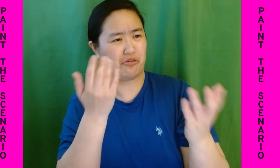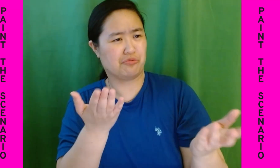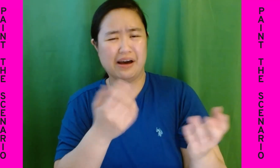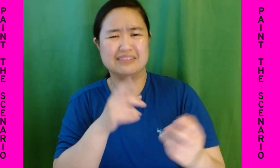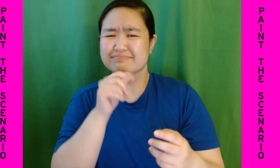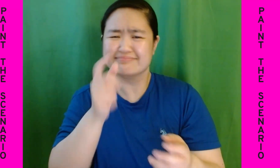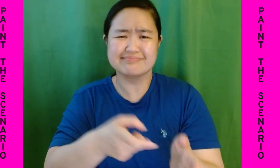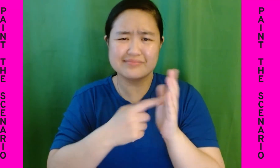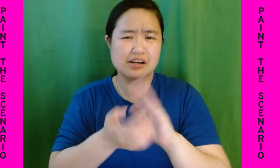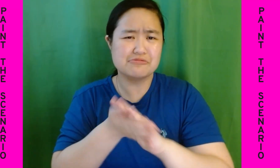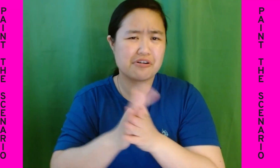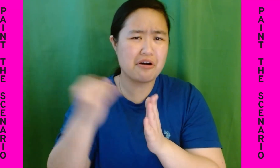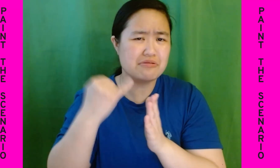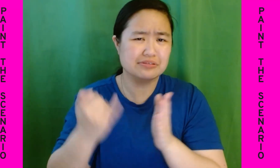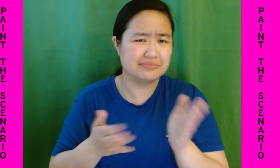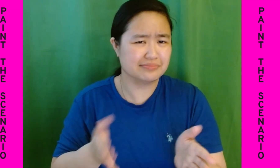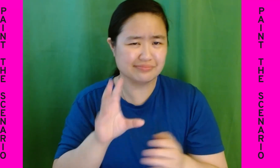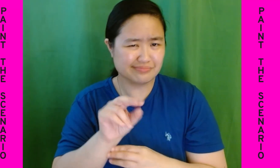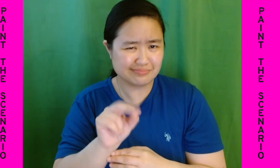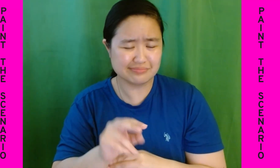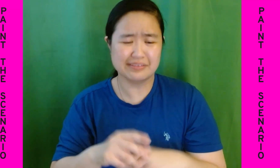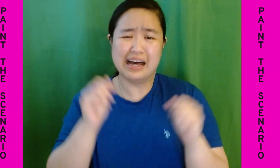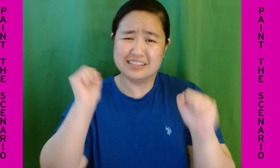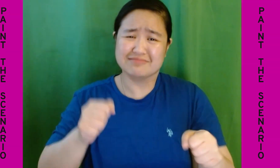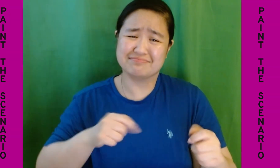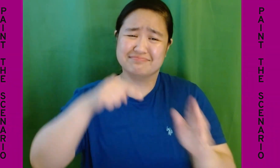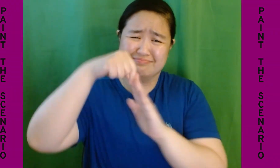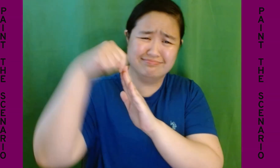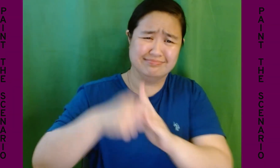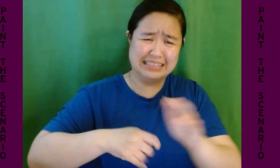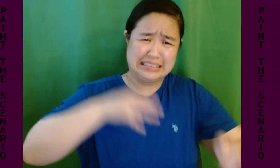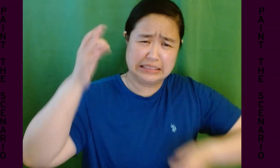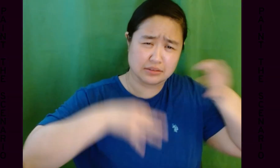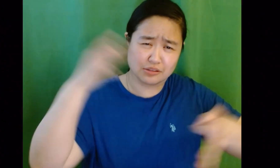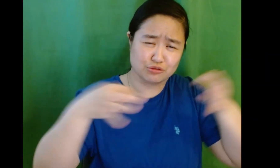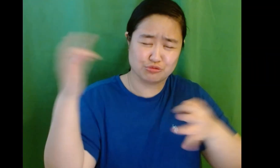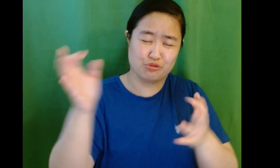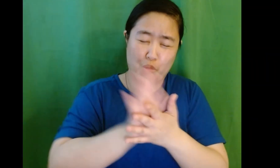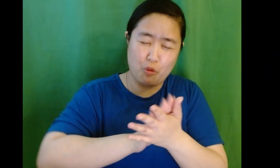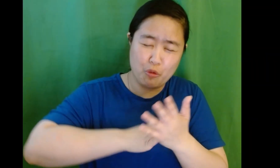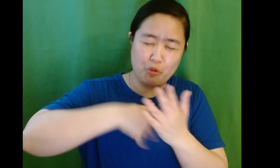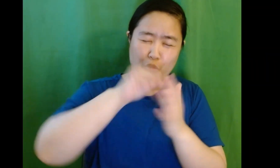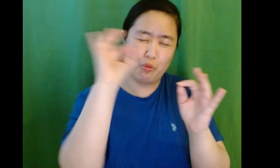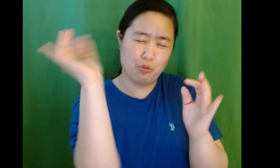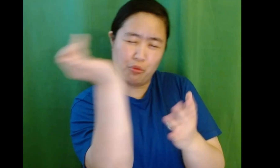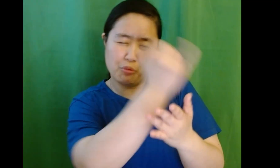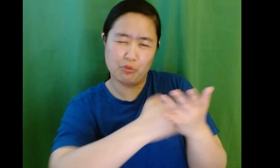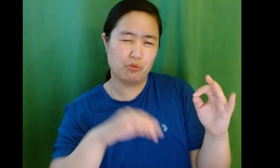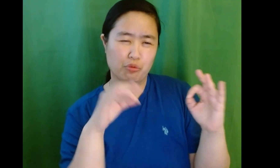You don’t have to be an artist to do it, but you can be descriptive